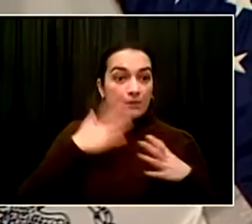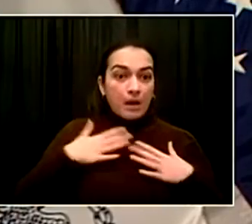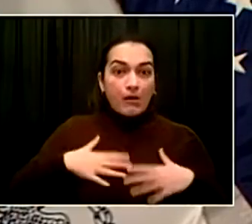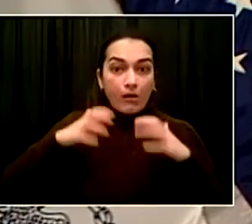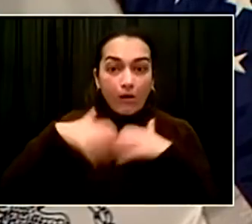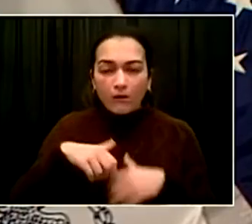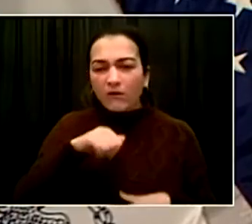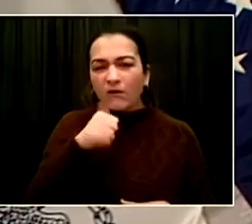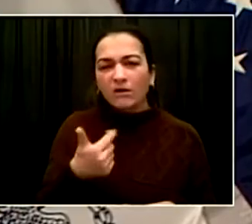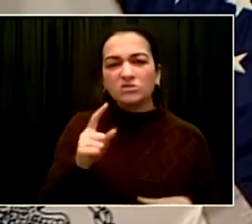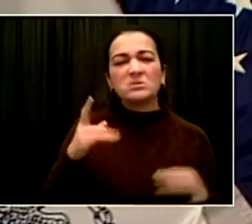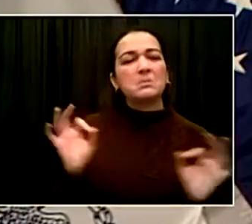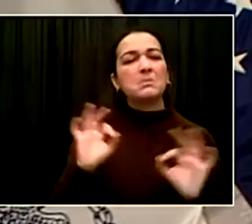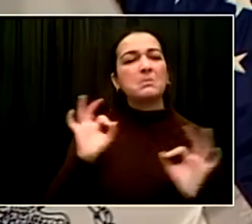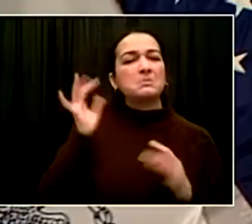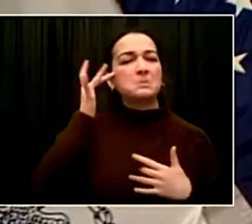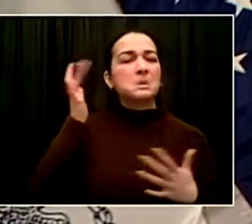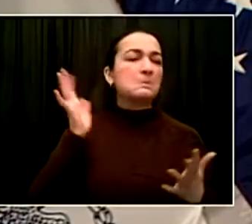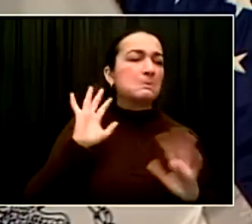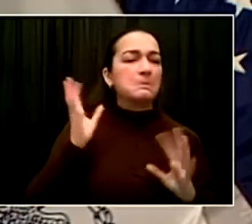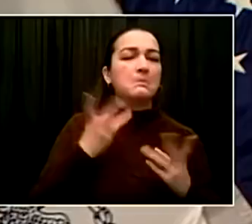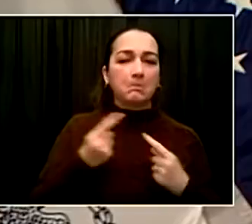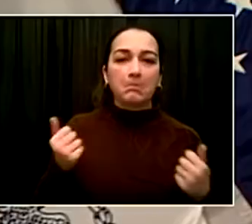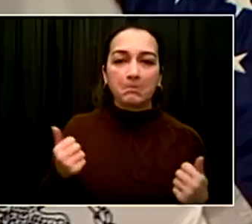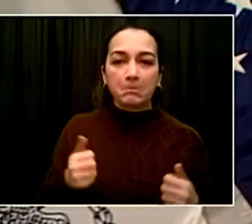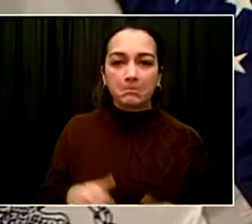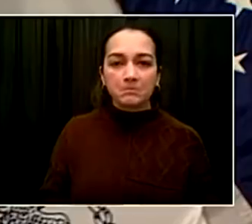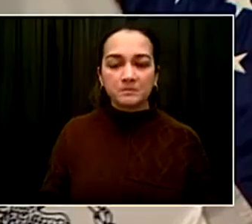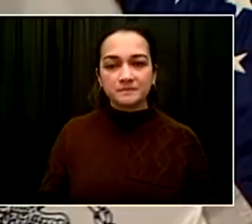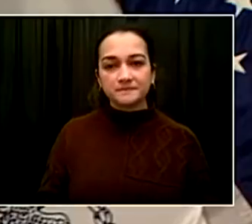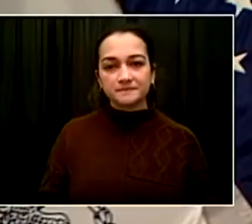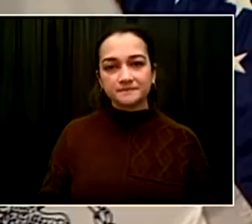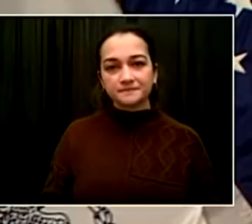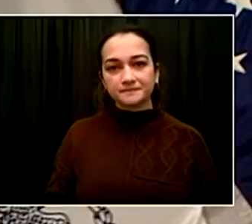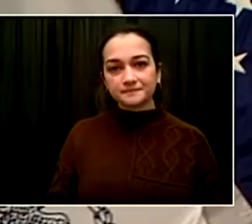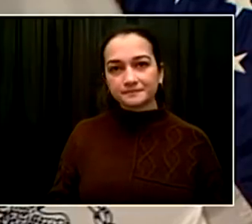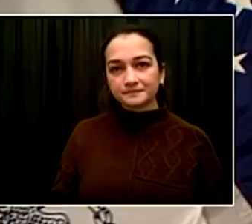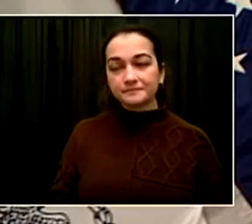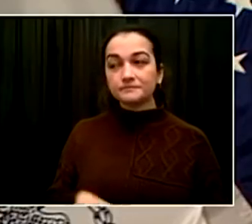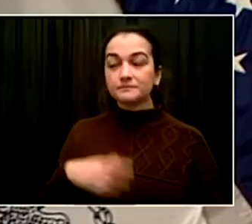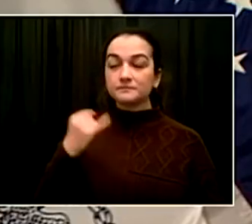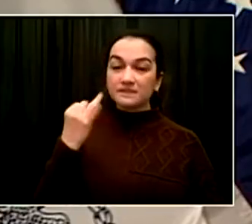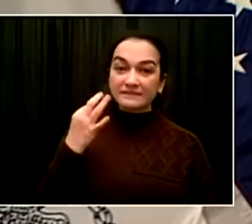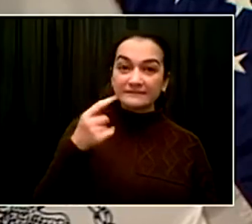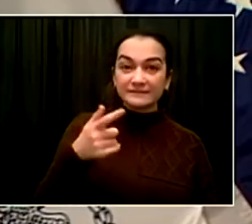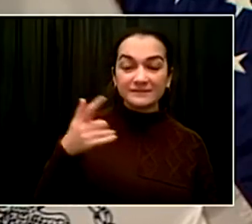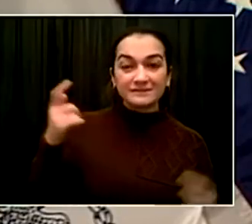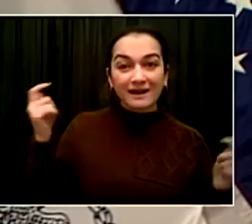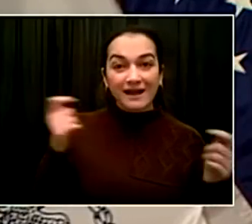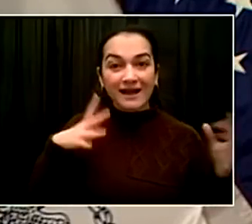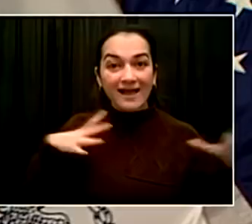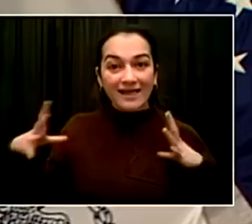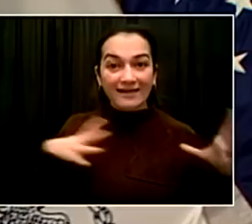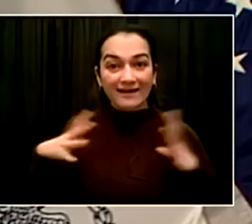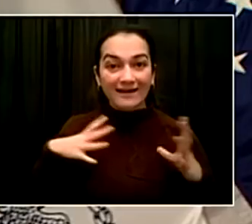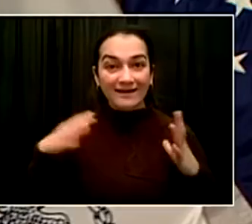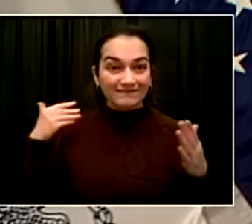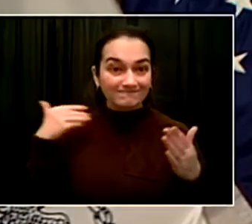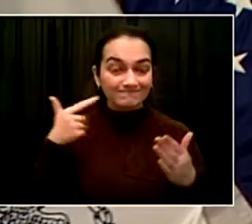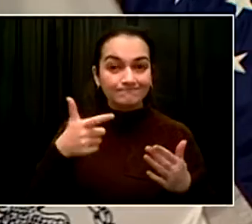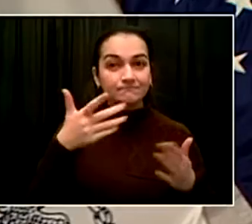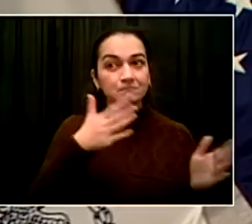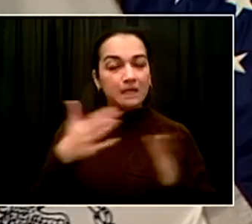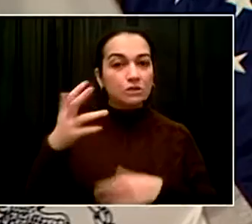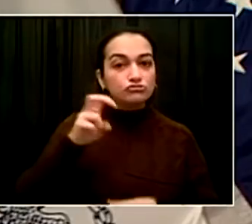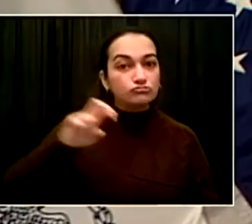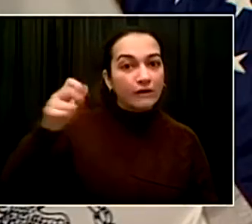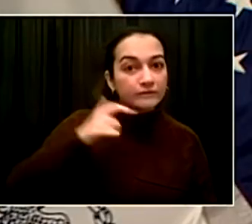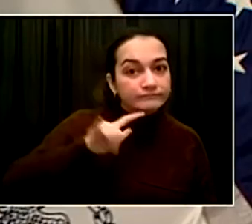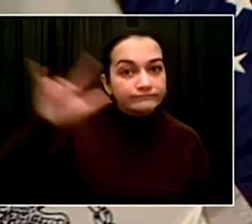GET THAT BOOSTER.